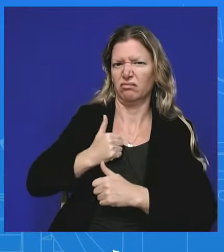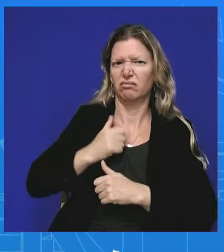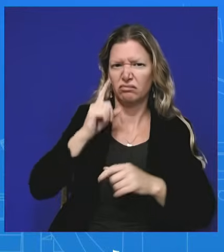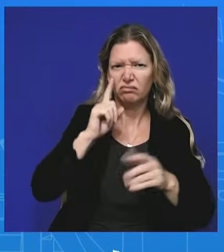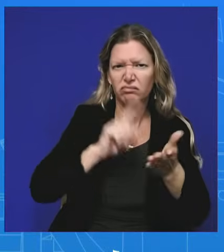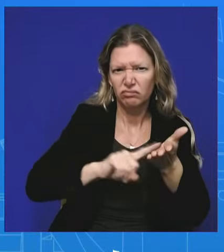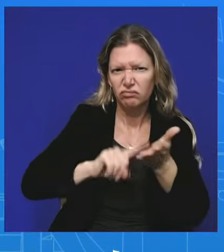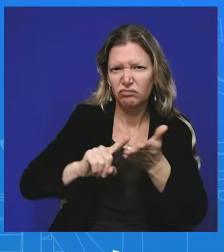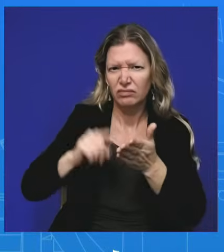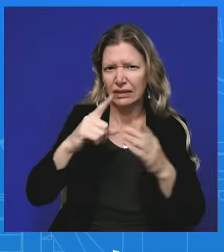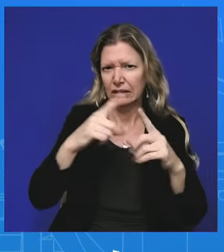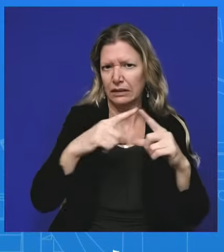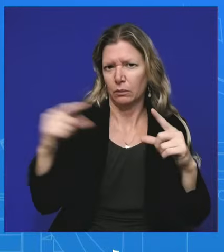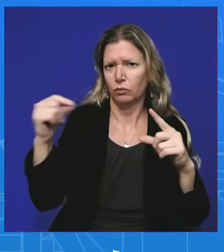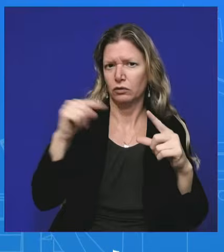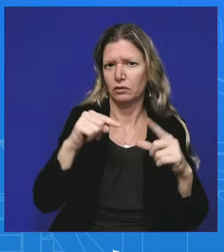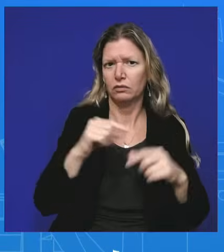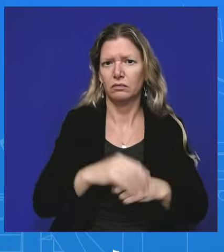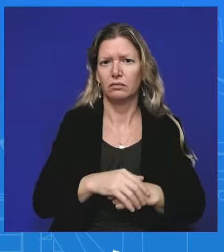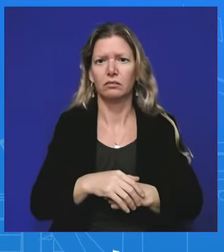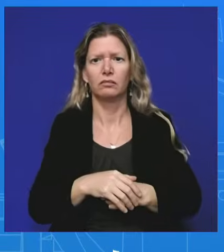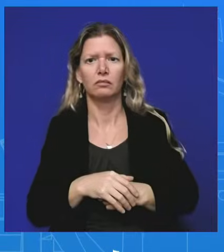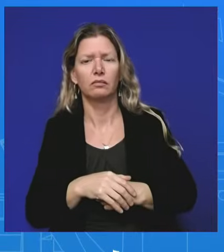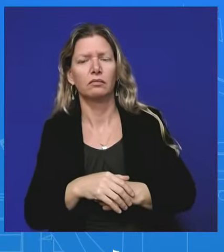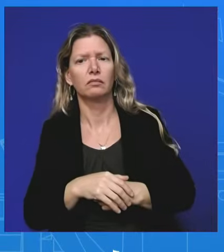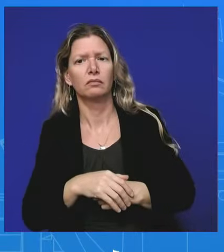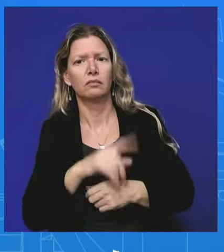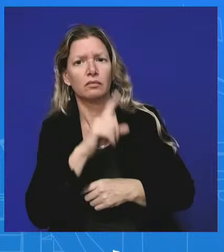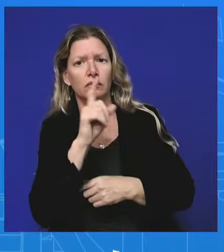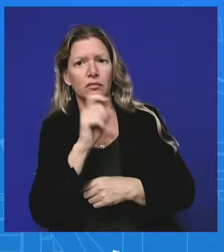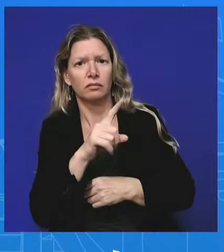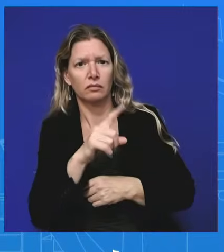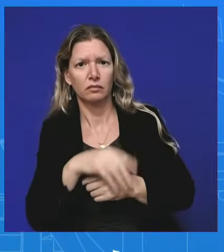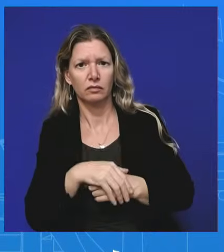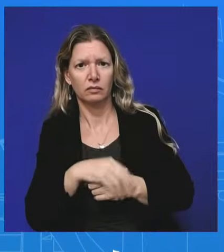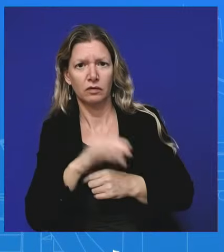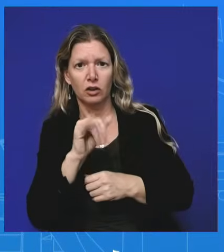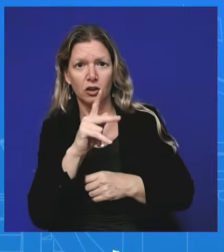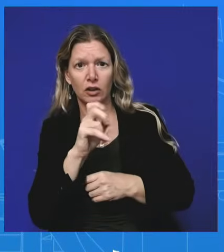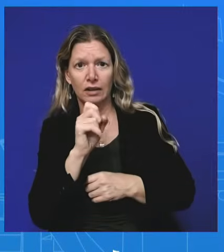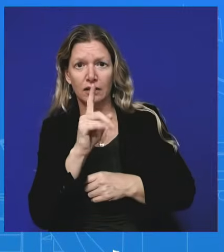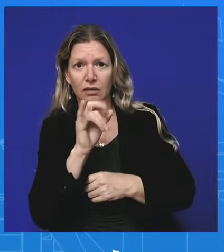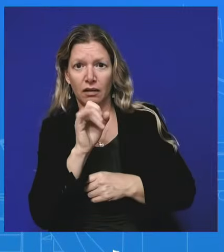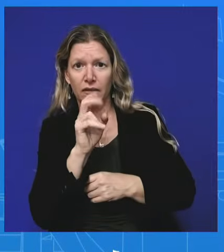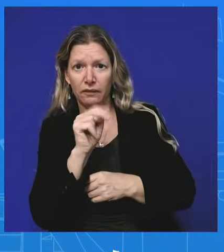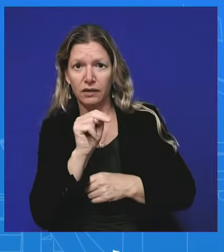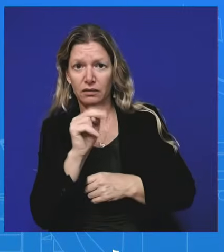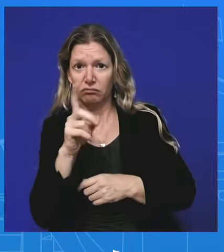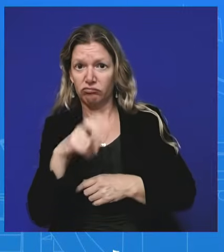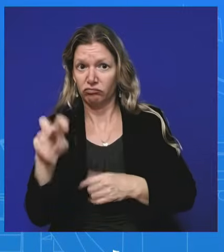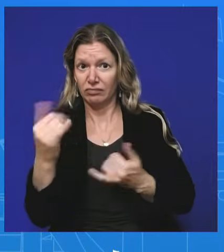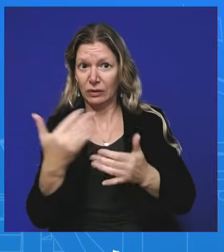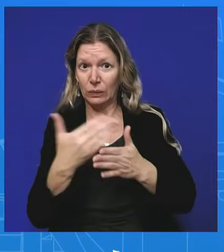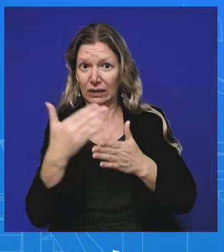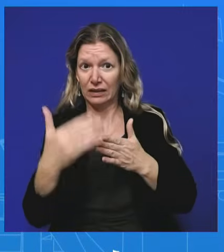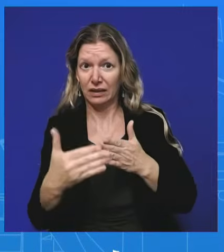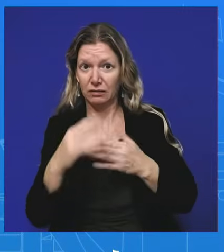Did the U.S. government receive any assurances from Israel that it wouldn't expand its Rafah operation while he's there? Mr. Kirby: I'll just say,